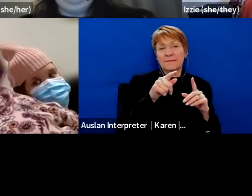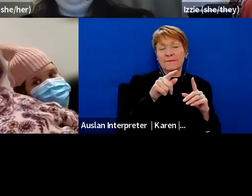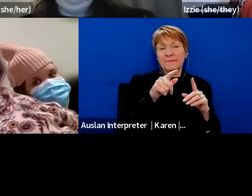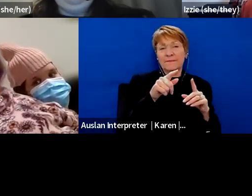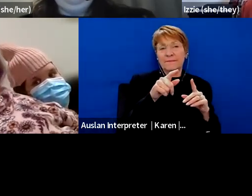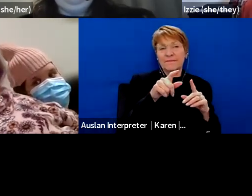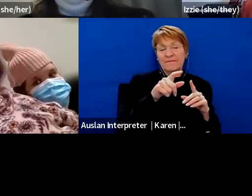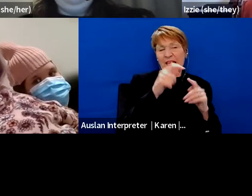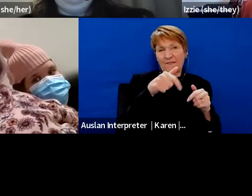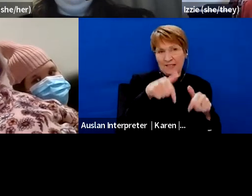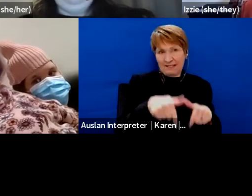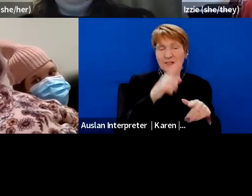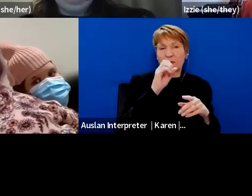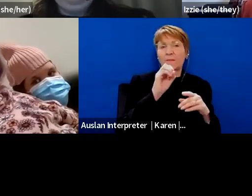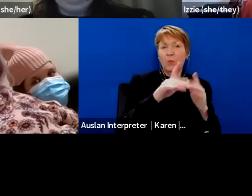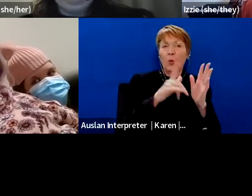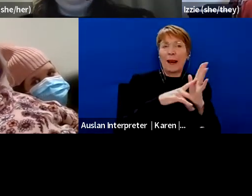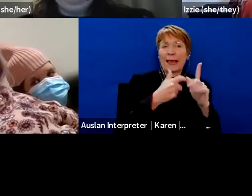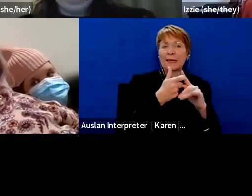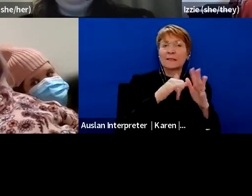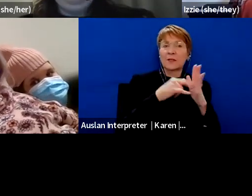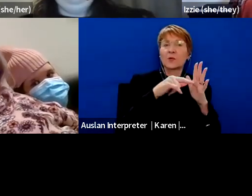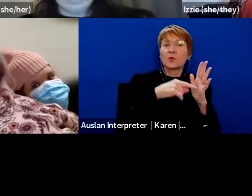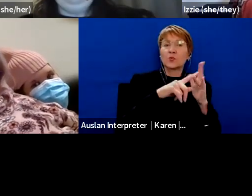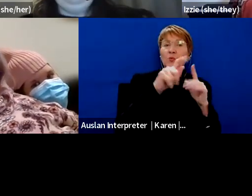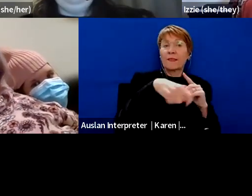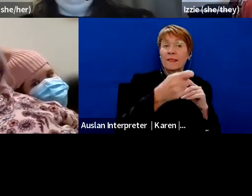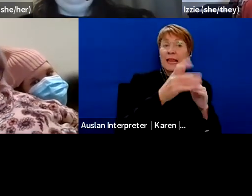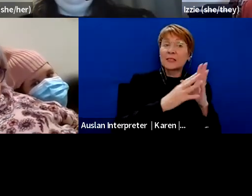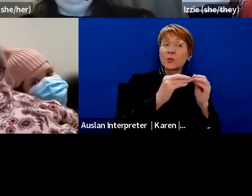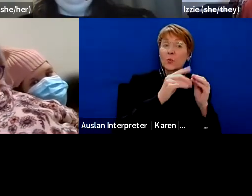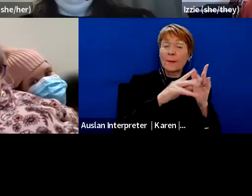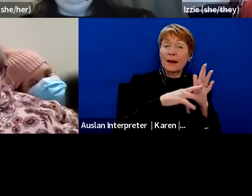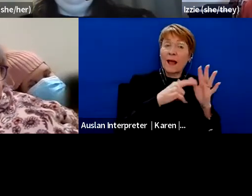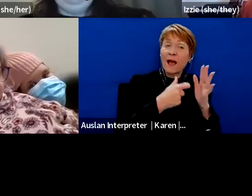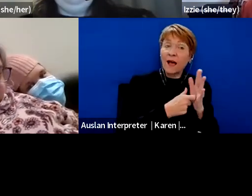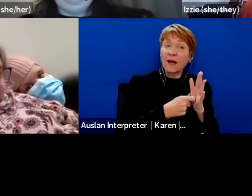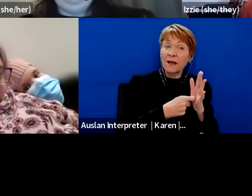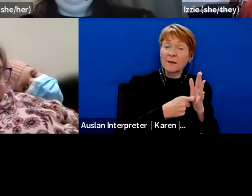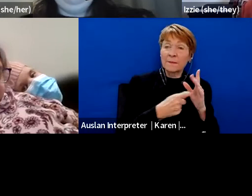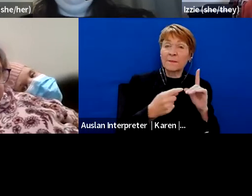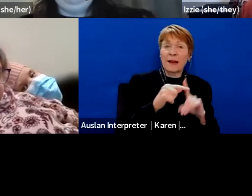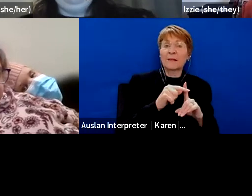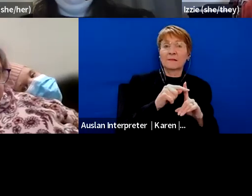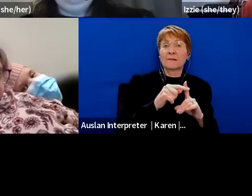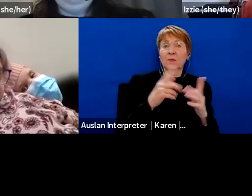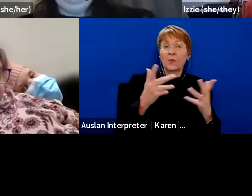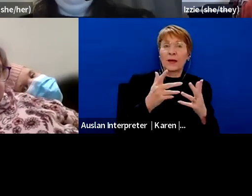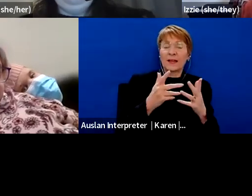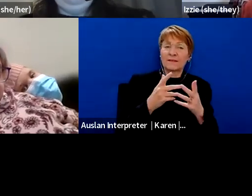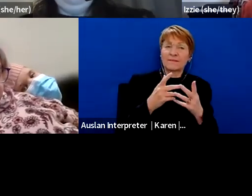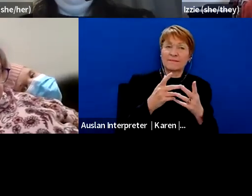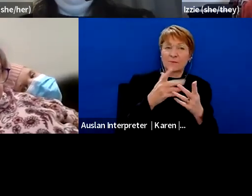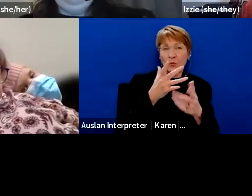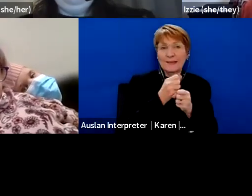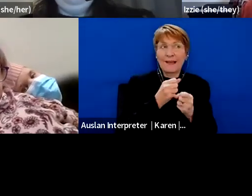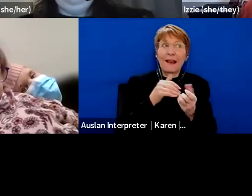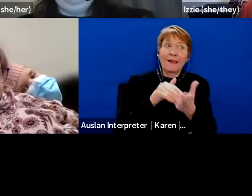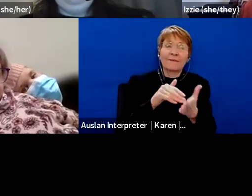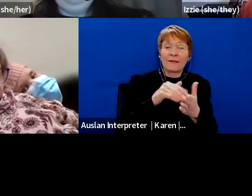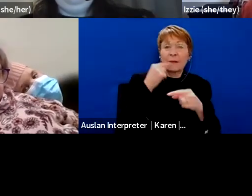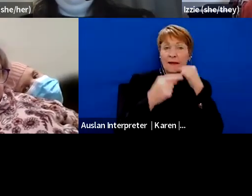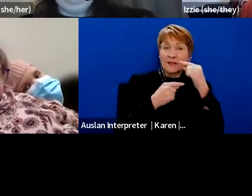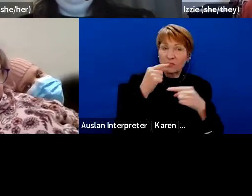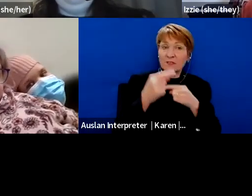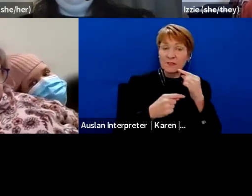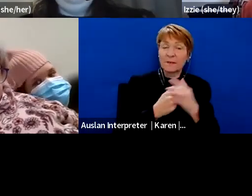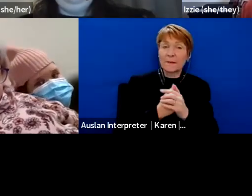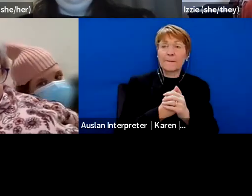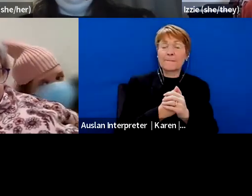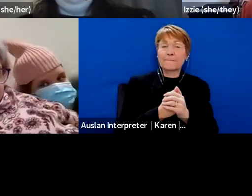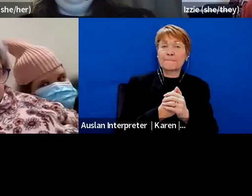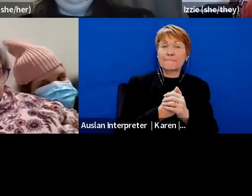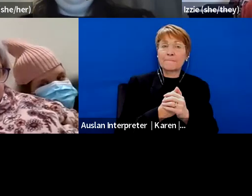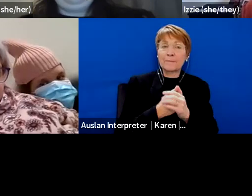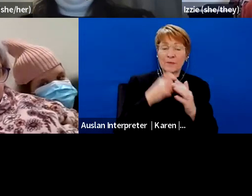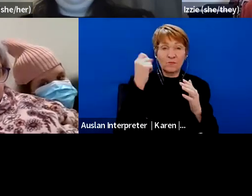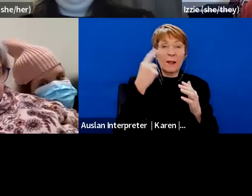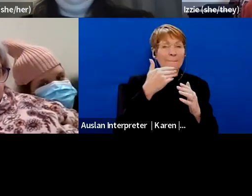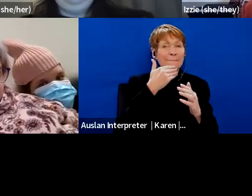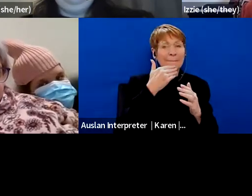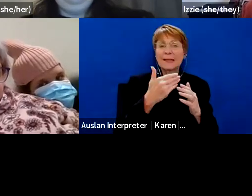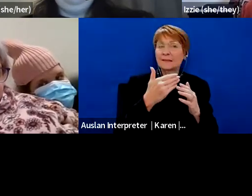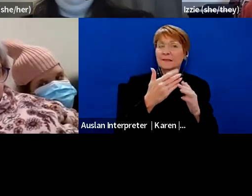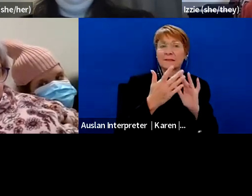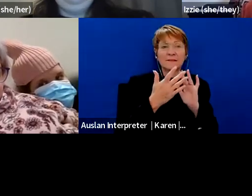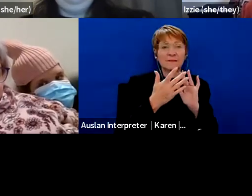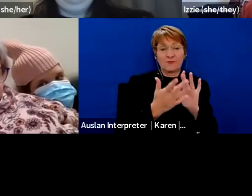We included links to the next set of the webinars and also where supports and helpful information and just wanting to recognize that, please reach out to cider.